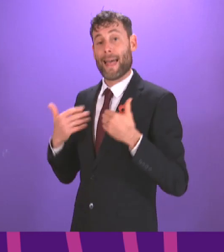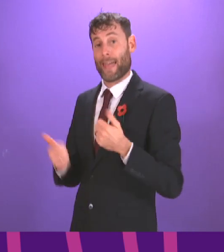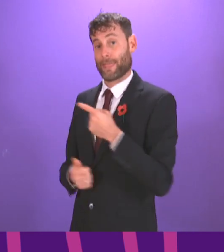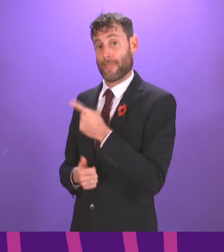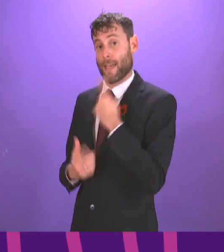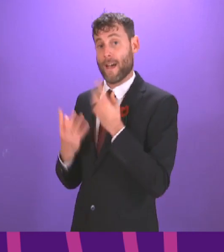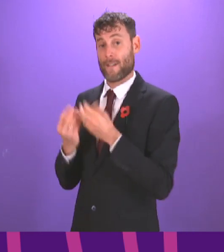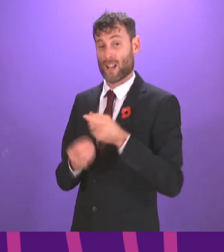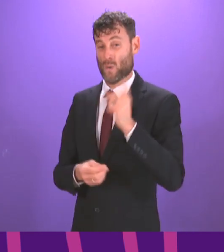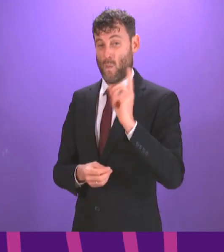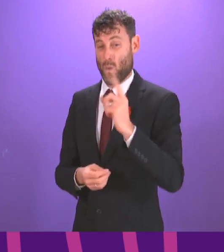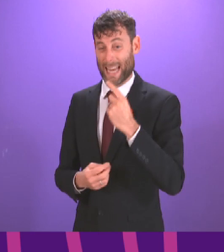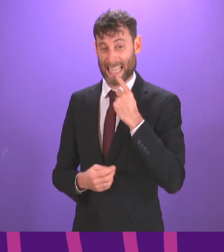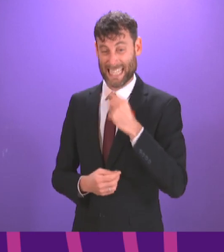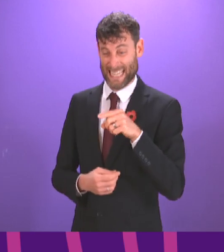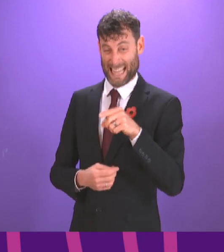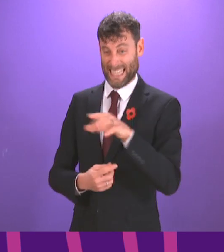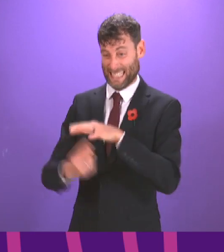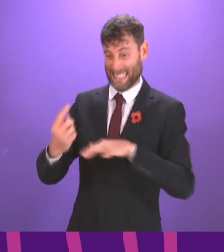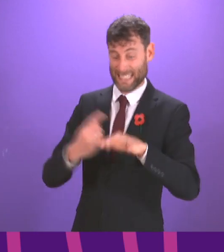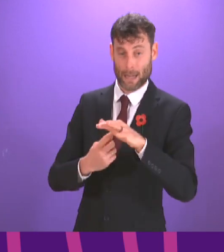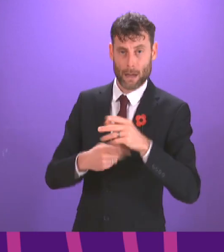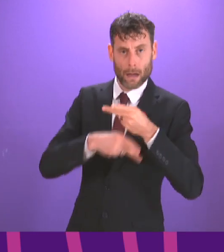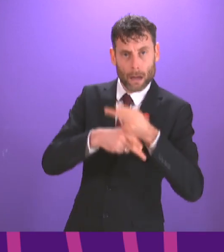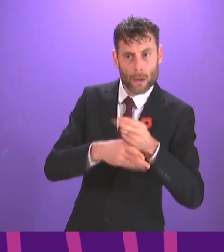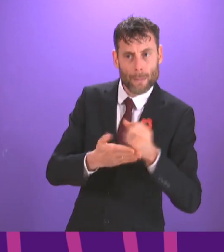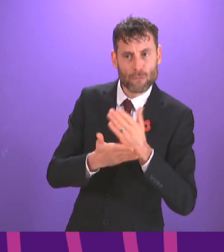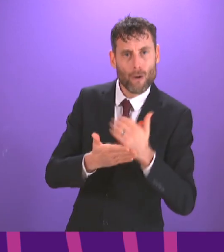given the overall fragility of the system; given that there have been cases in our island